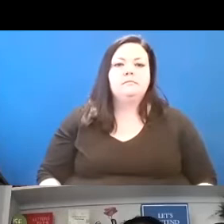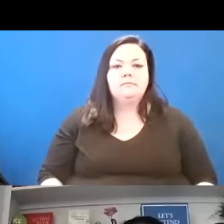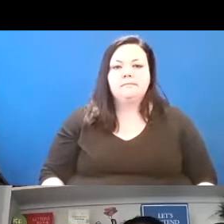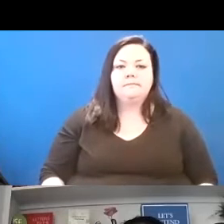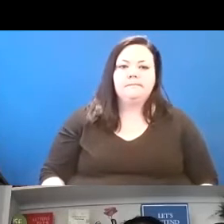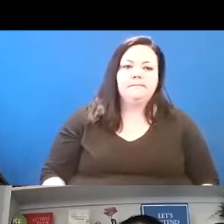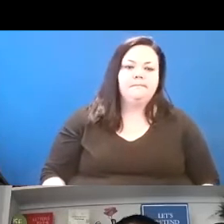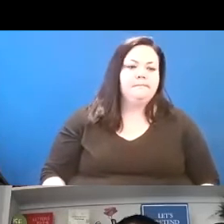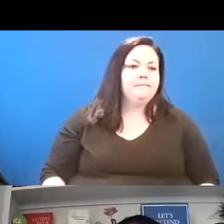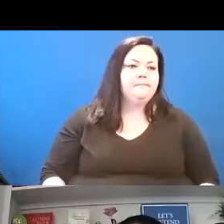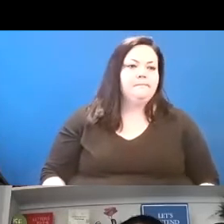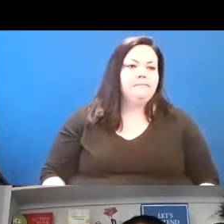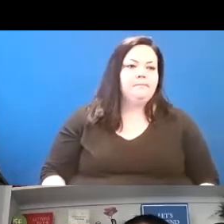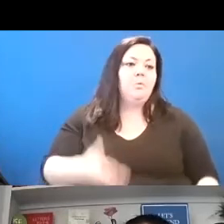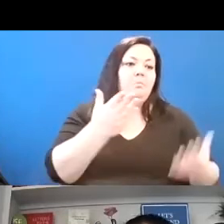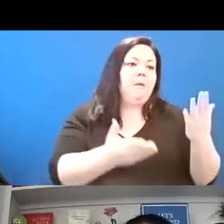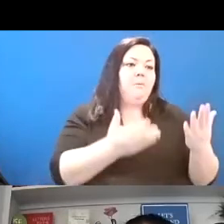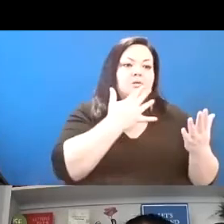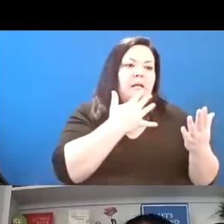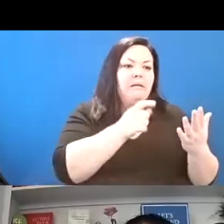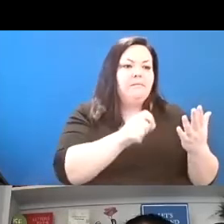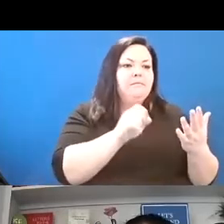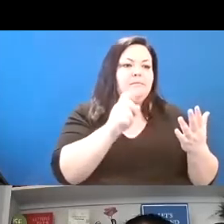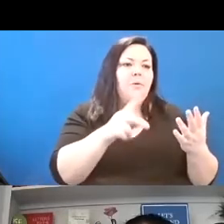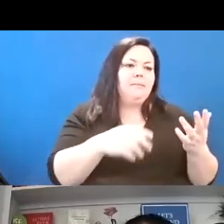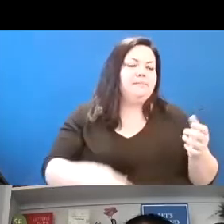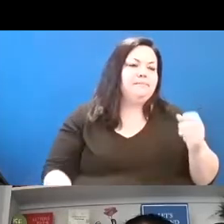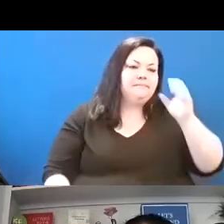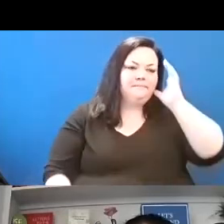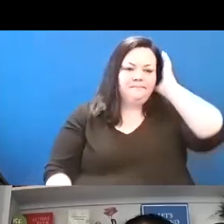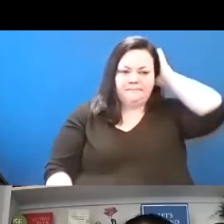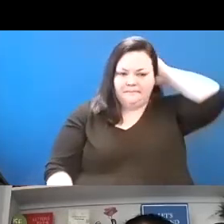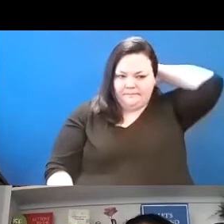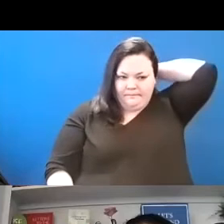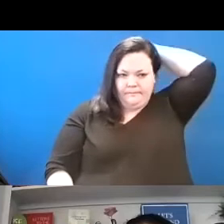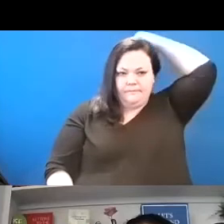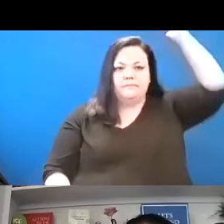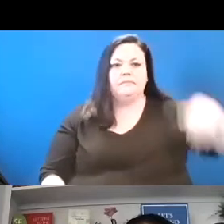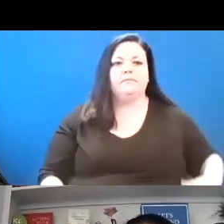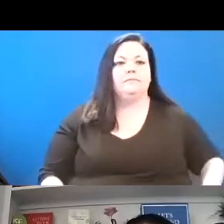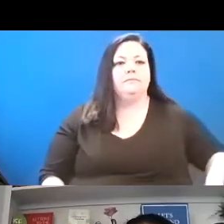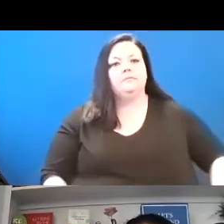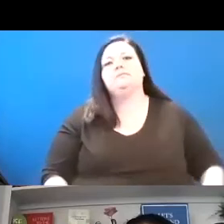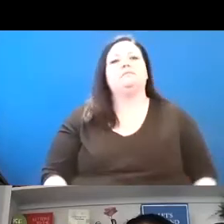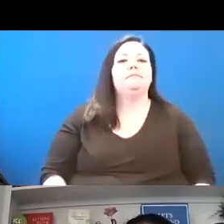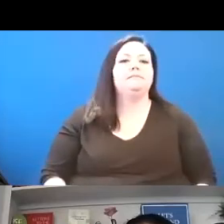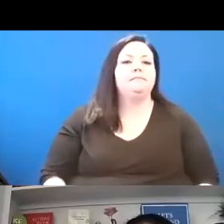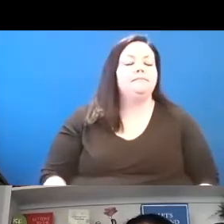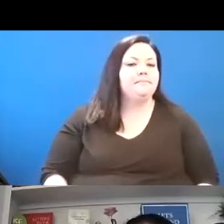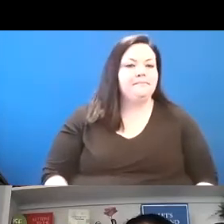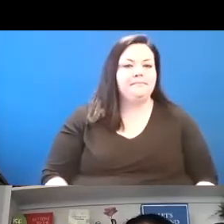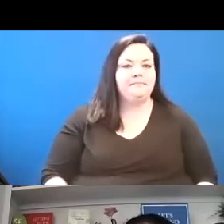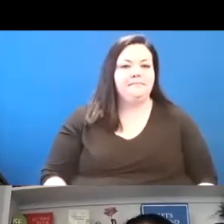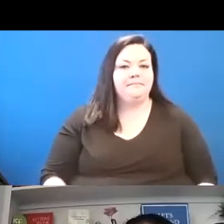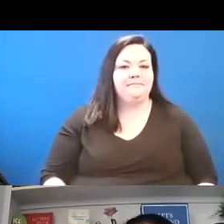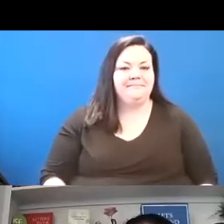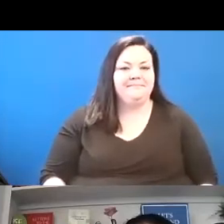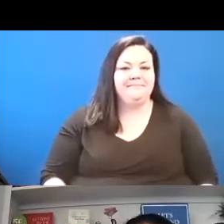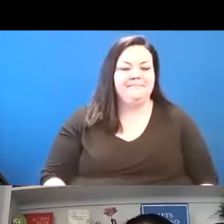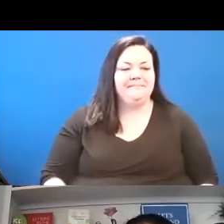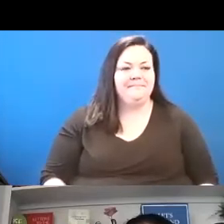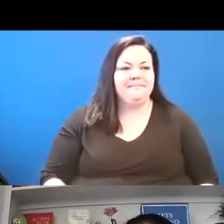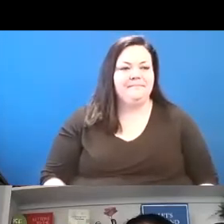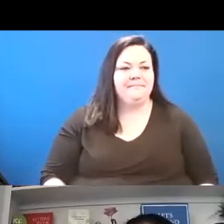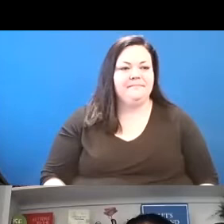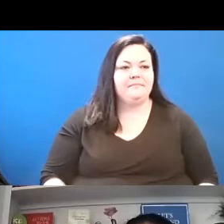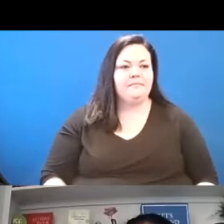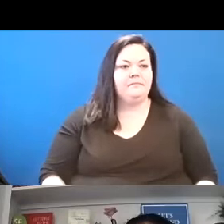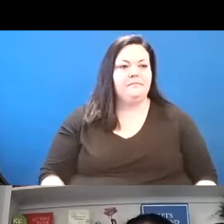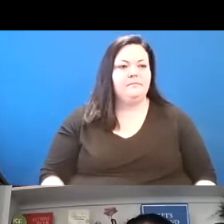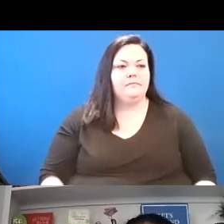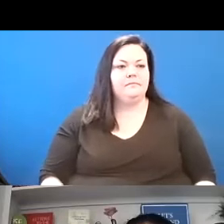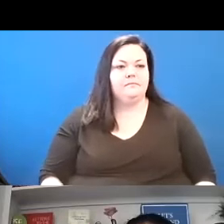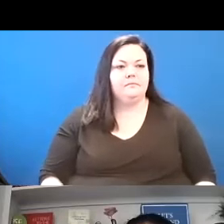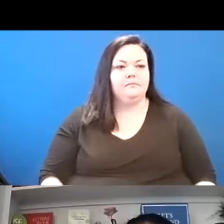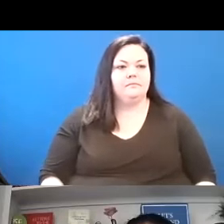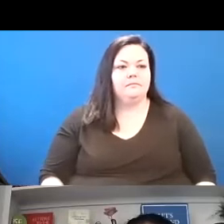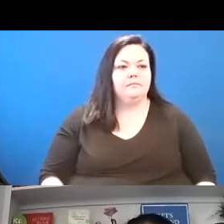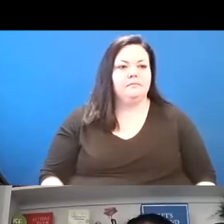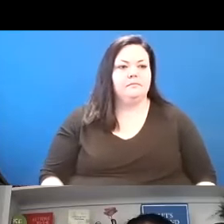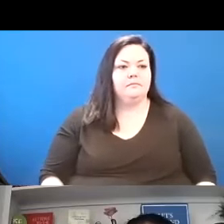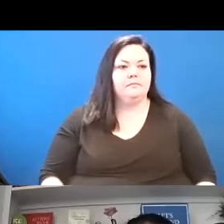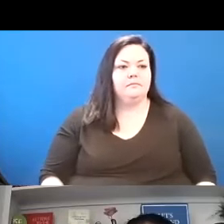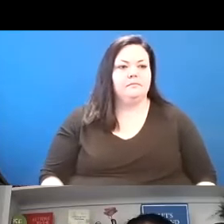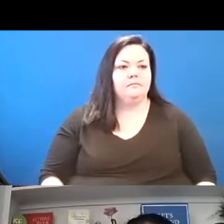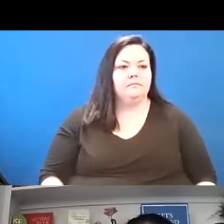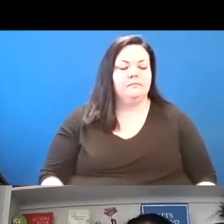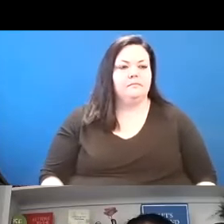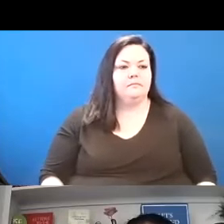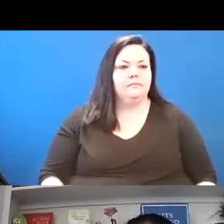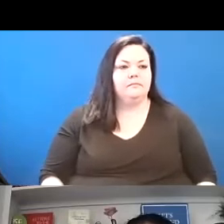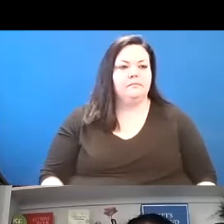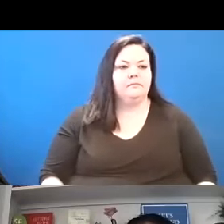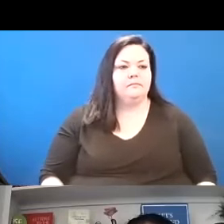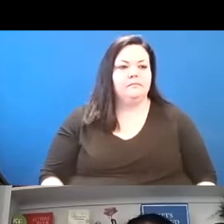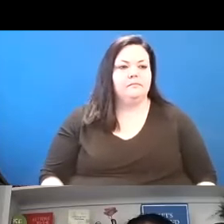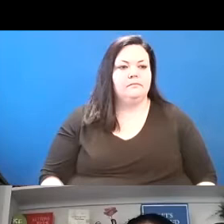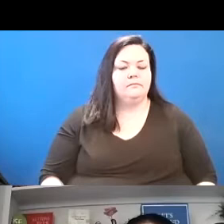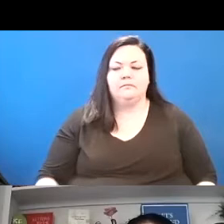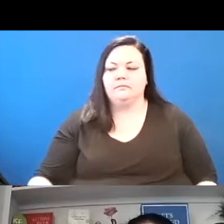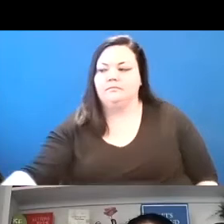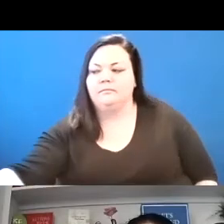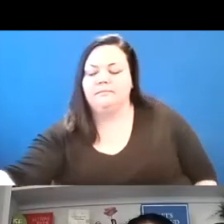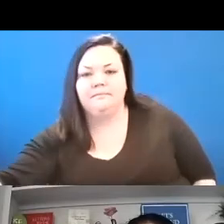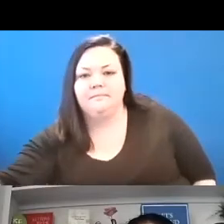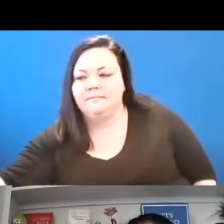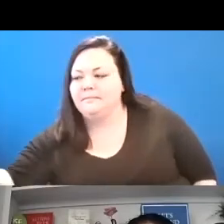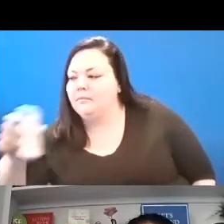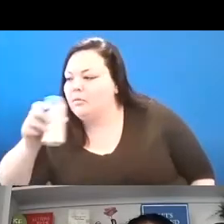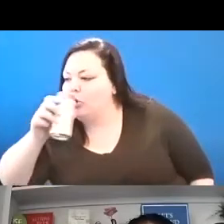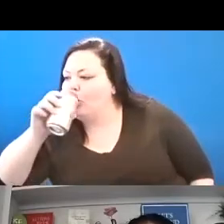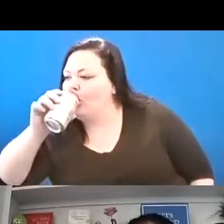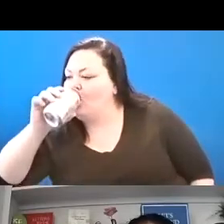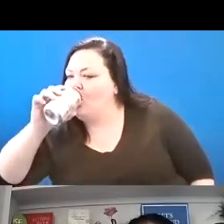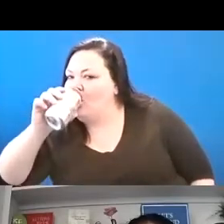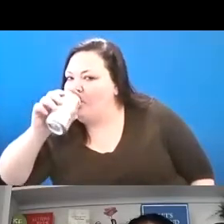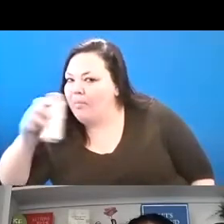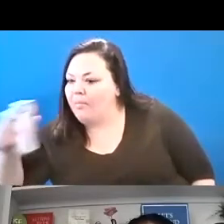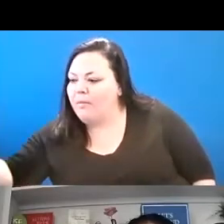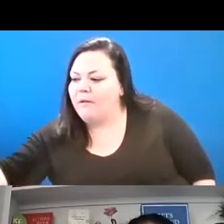or maybe we'll just highlight it okay we'll highlight yeah maybe